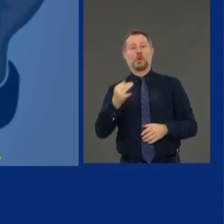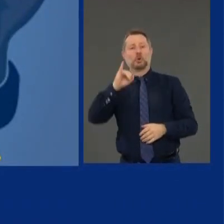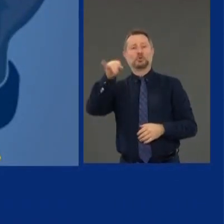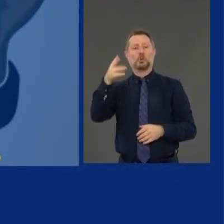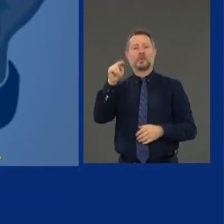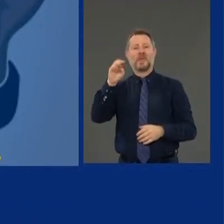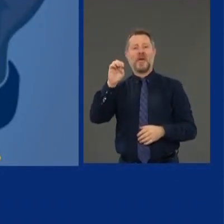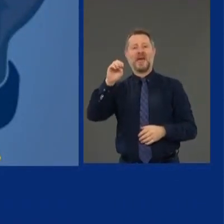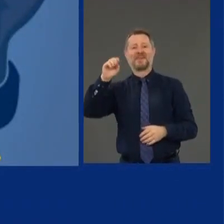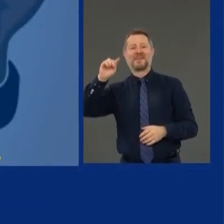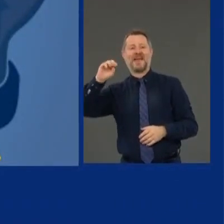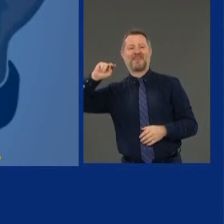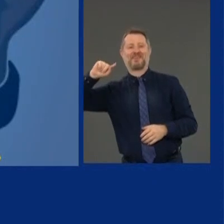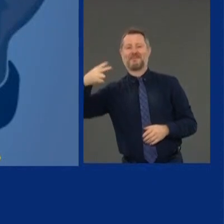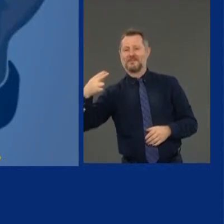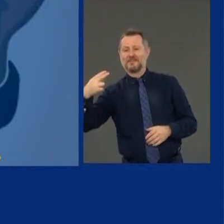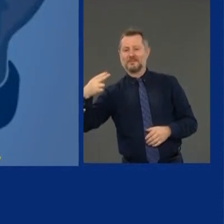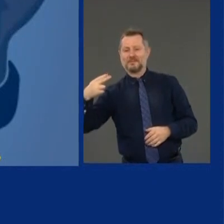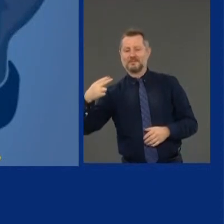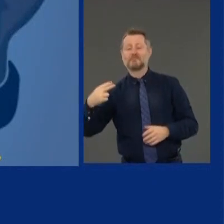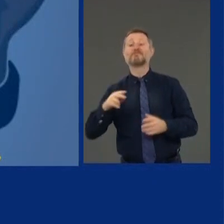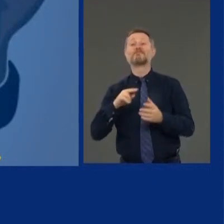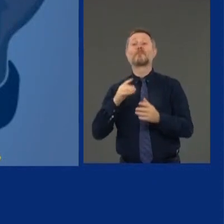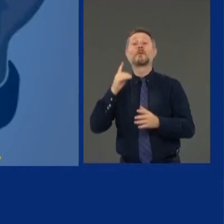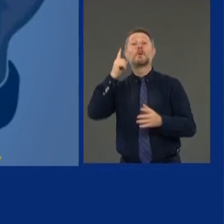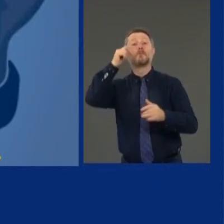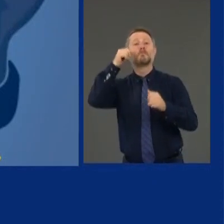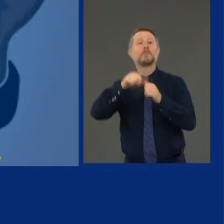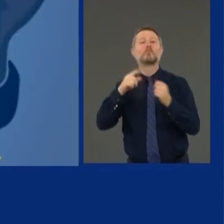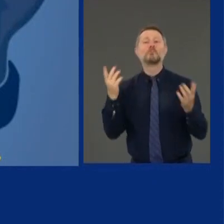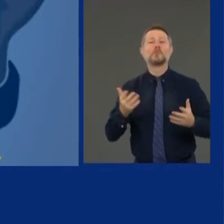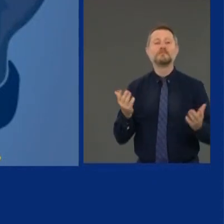THAT'S THE QUESTION.